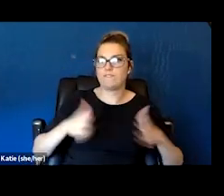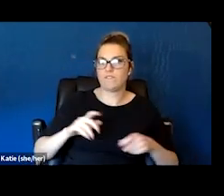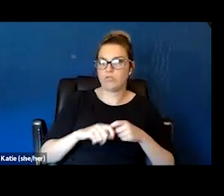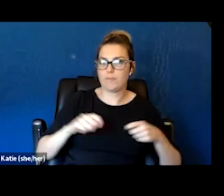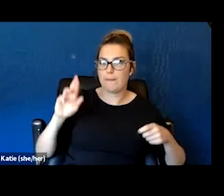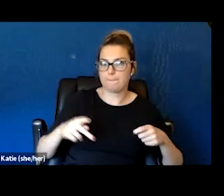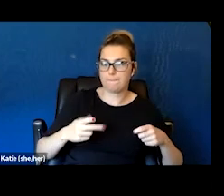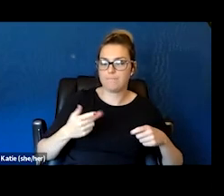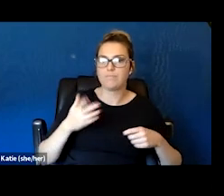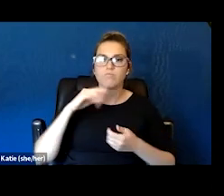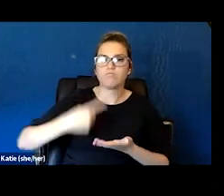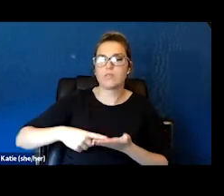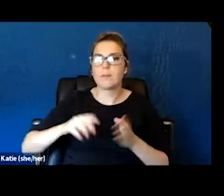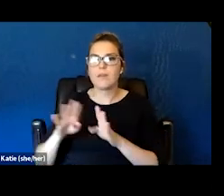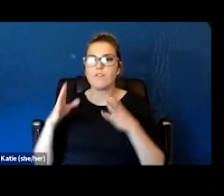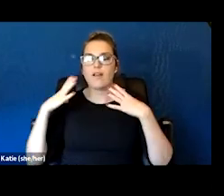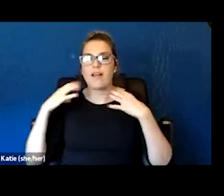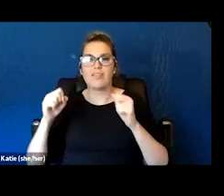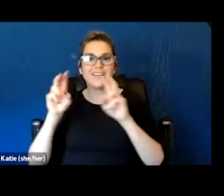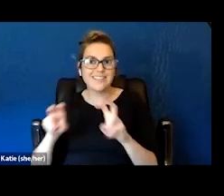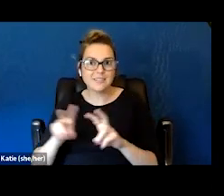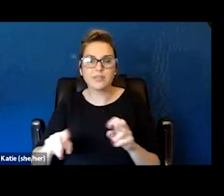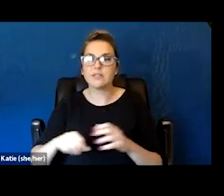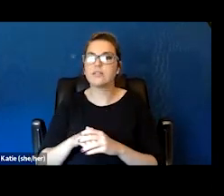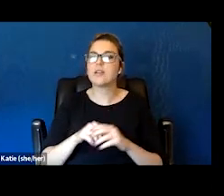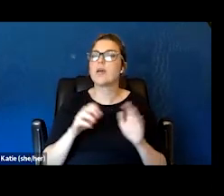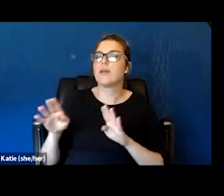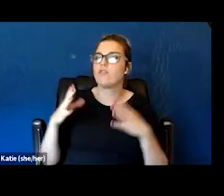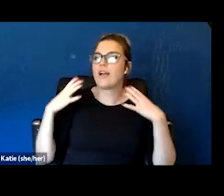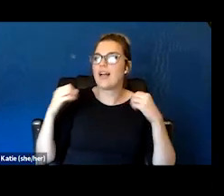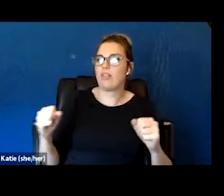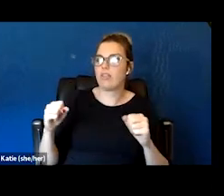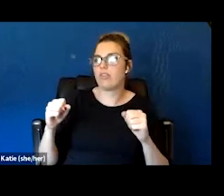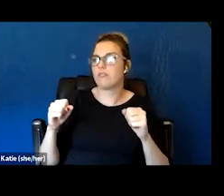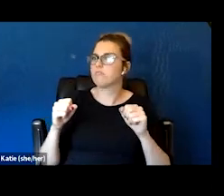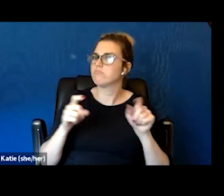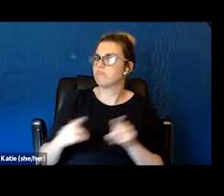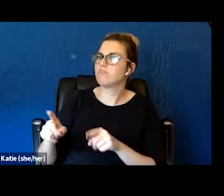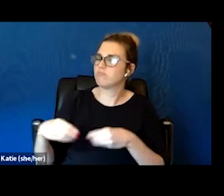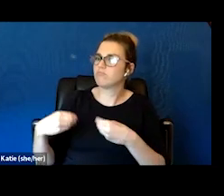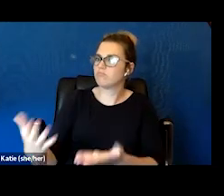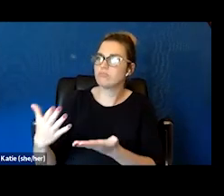and behavioral health services in encampments and other unsheltered environments. So thanks again, everyone so much. See you next time.